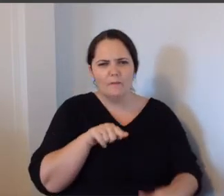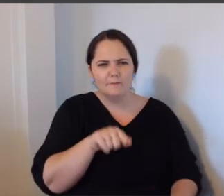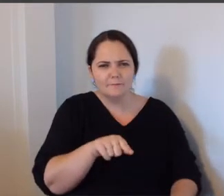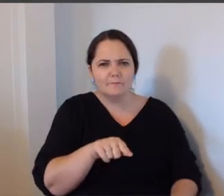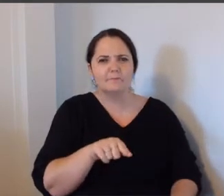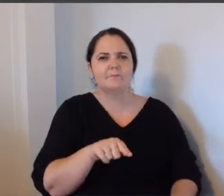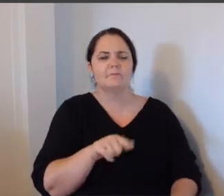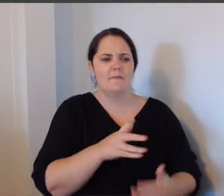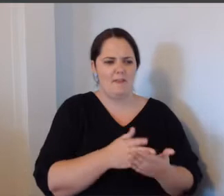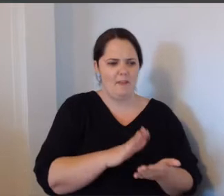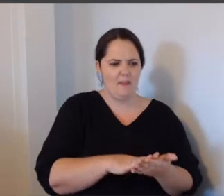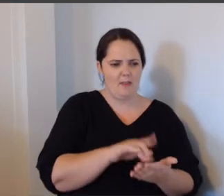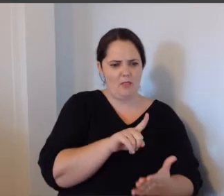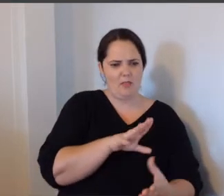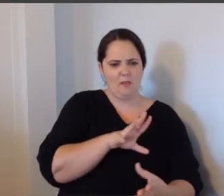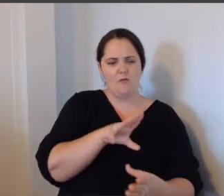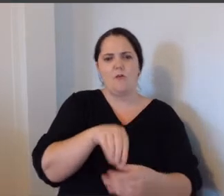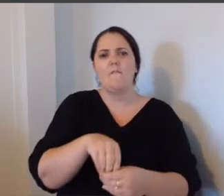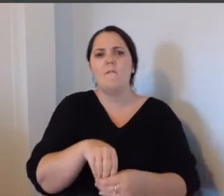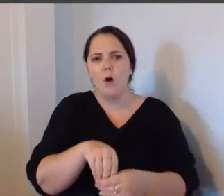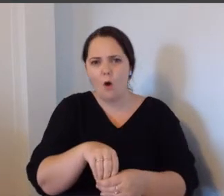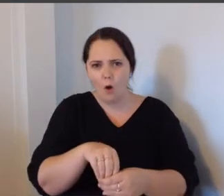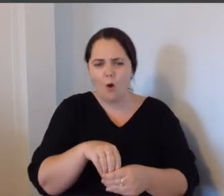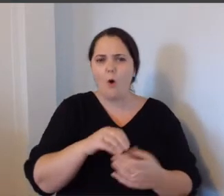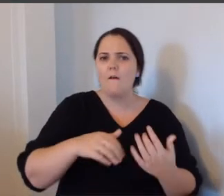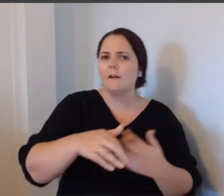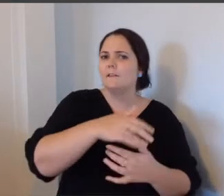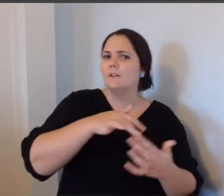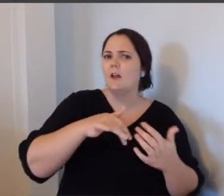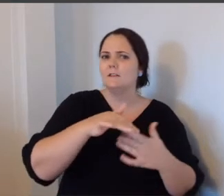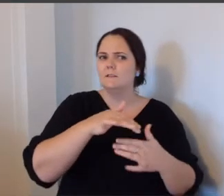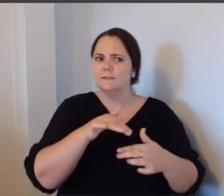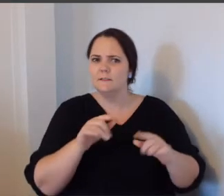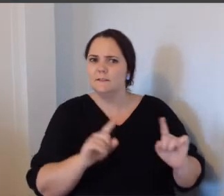artist was and what their role and function in society was and how this has changed over the